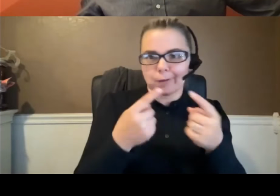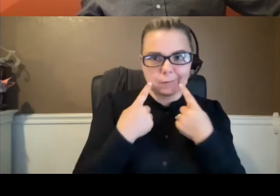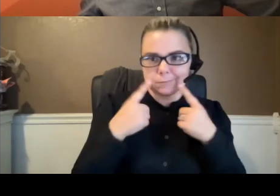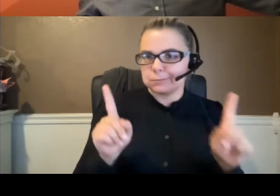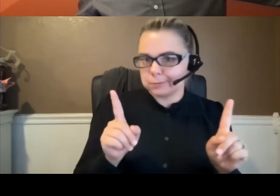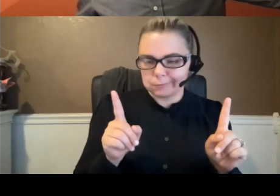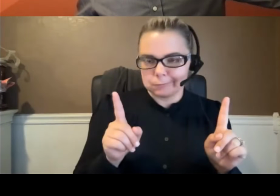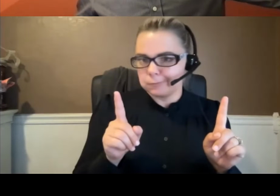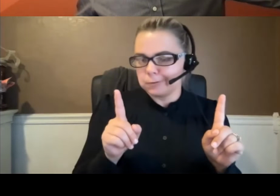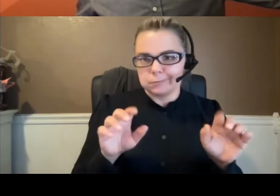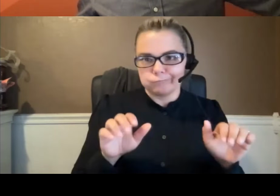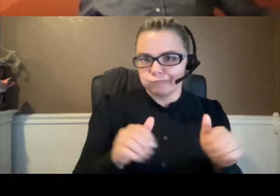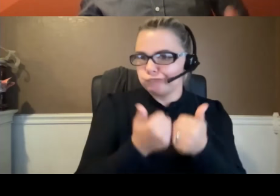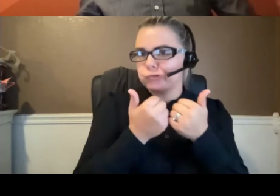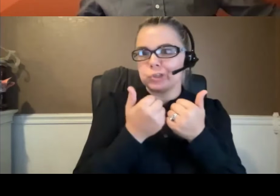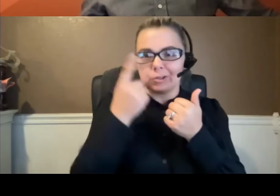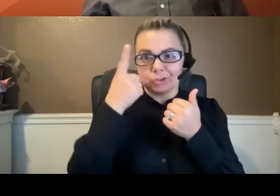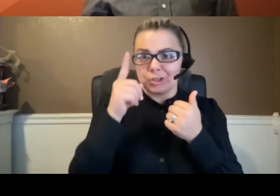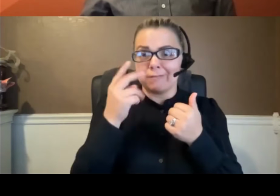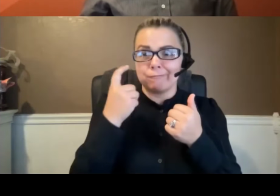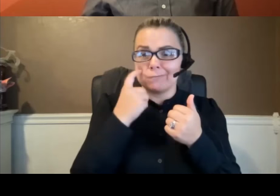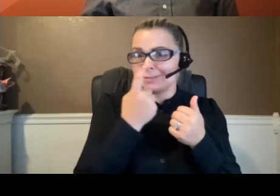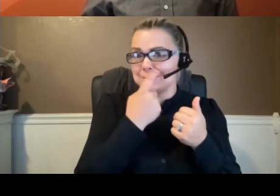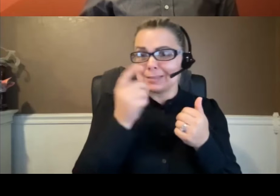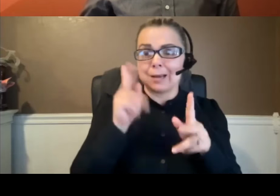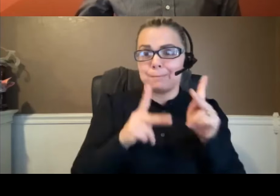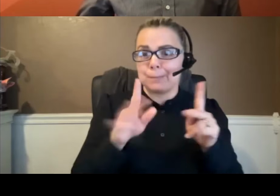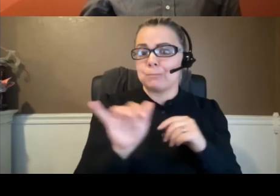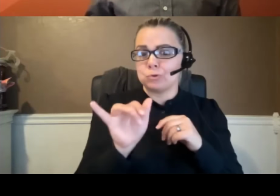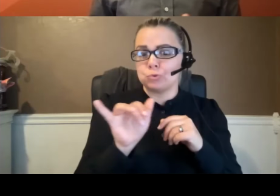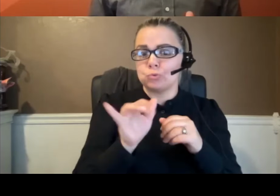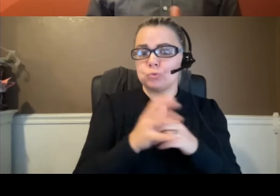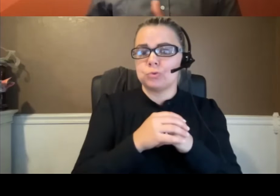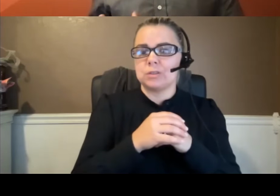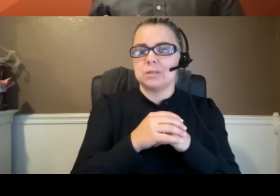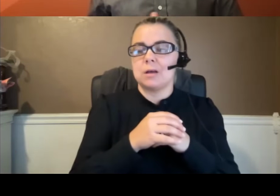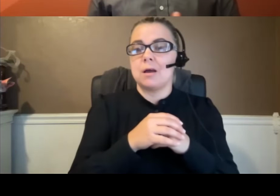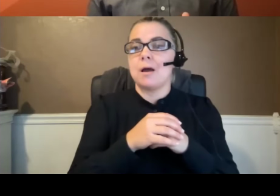to perceive, even for sighted people - fully sighted. But then there's also things that